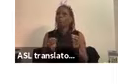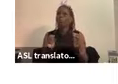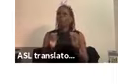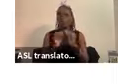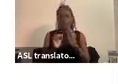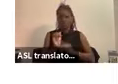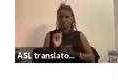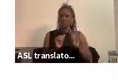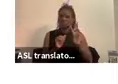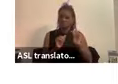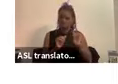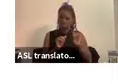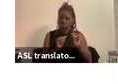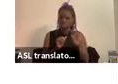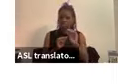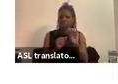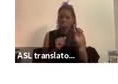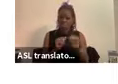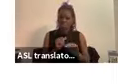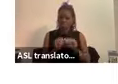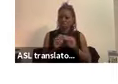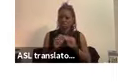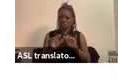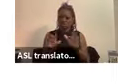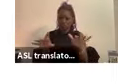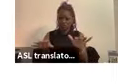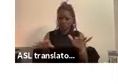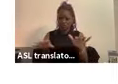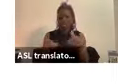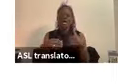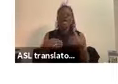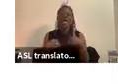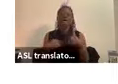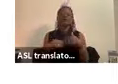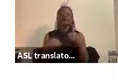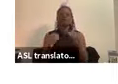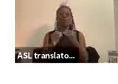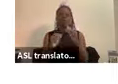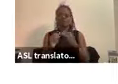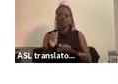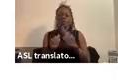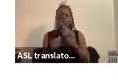other strains of covid-19 and contains one thousand times the viral load. So what does this mean?